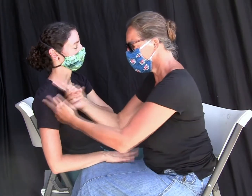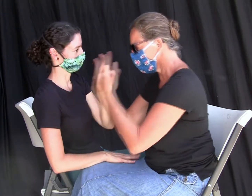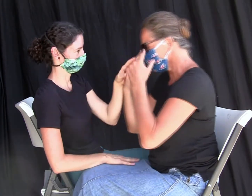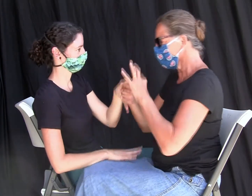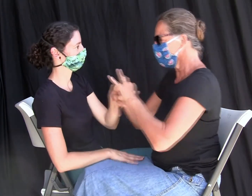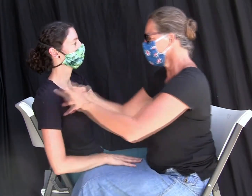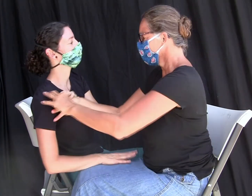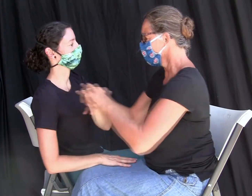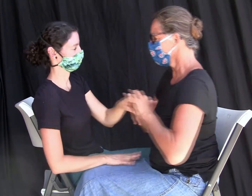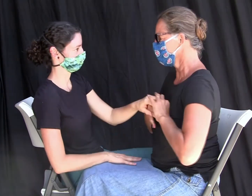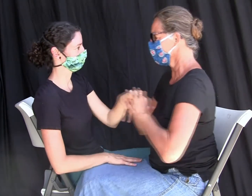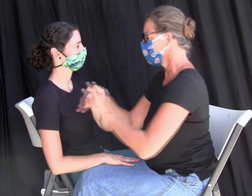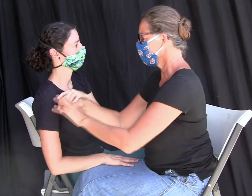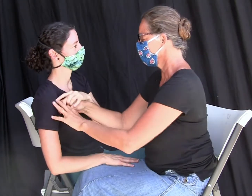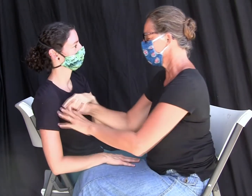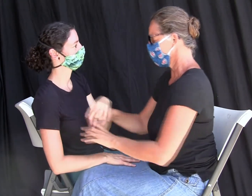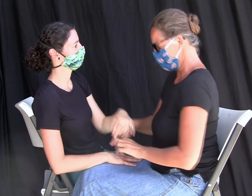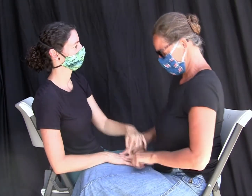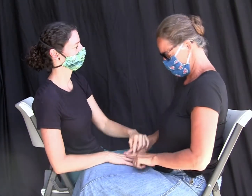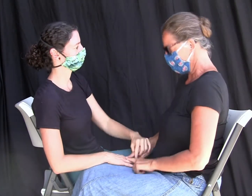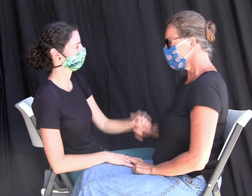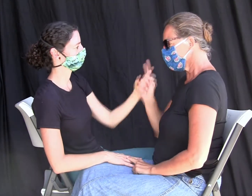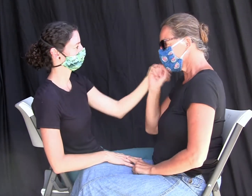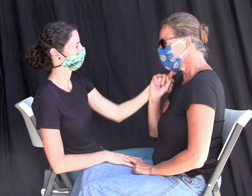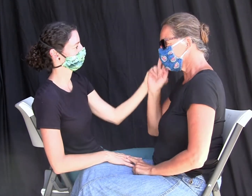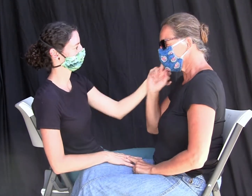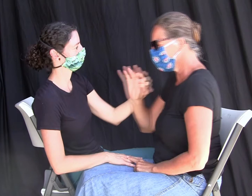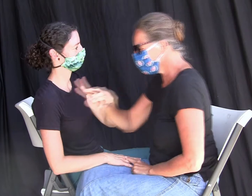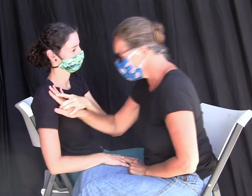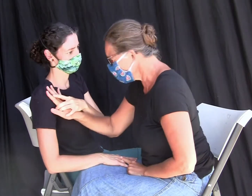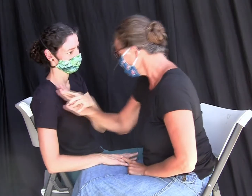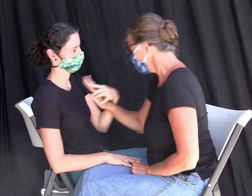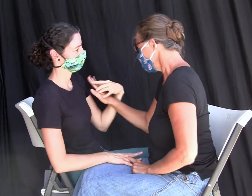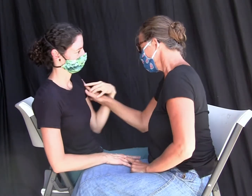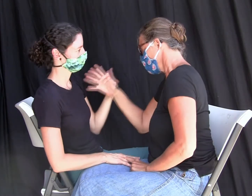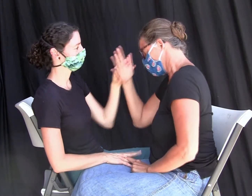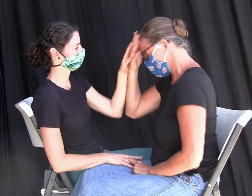through these modalities can come across muddled and incoherent, making learning difficult.